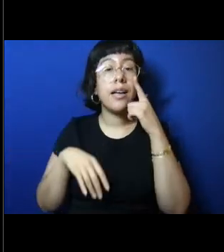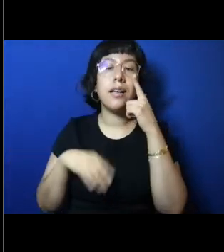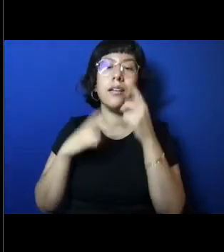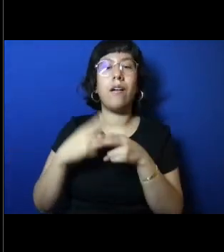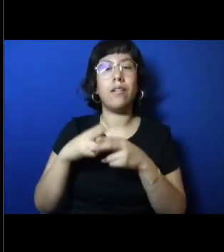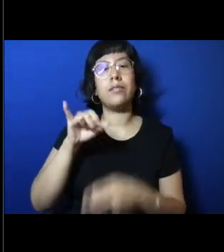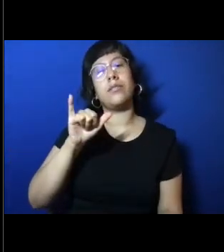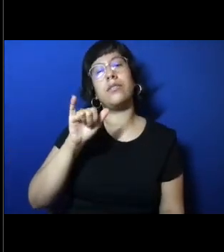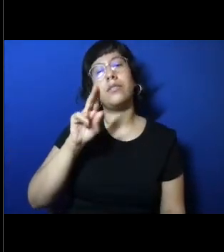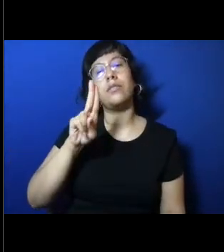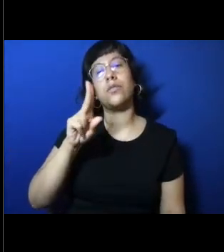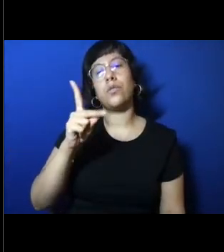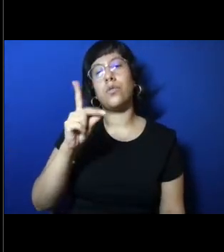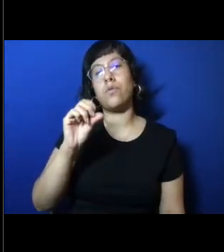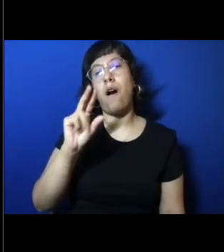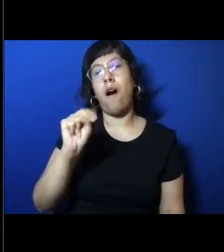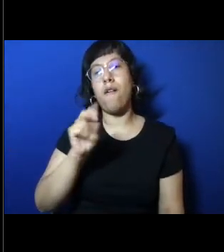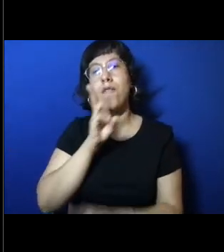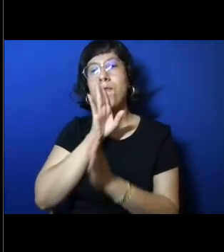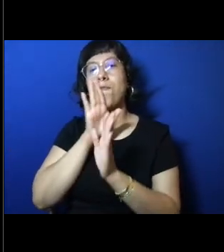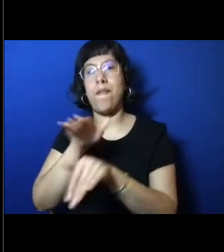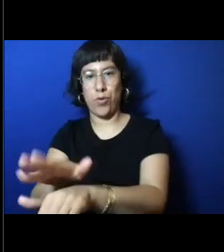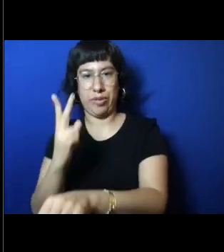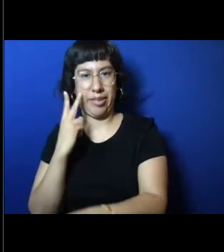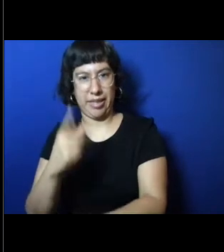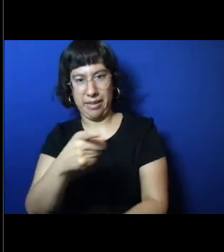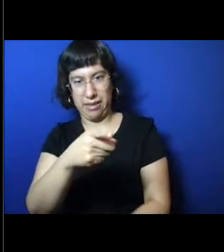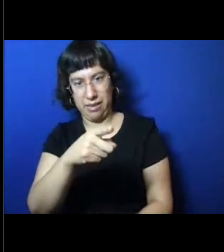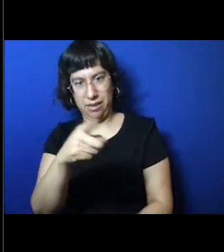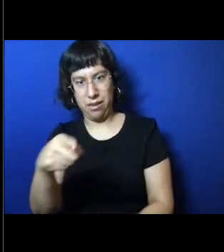is in the lower right-hand corner. You could see what it would look like this black ribbon here.